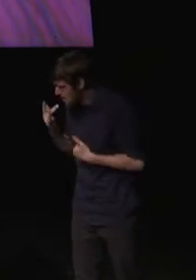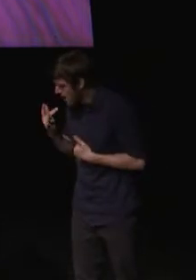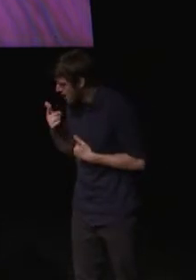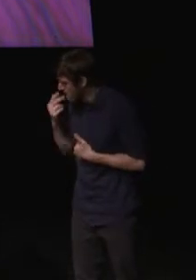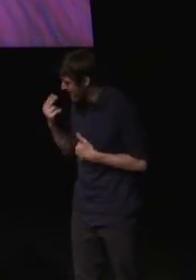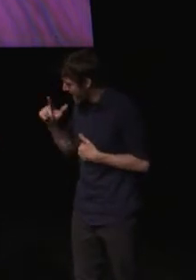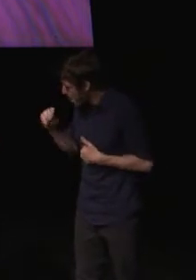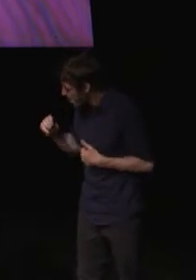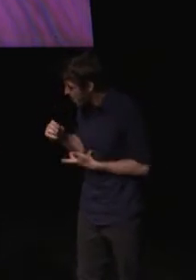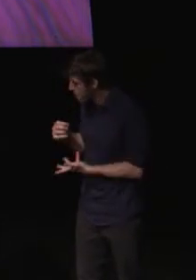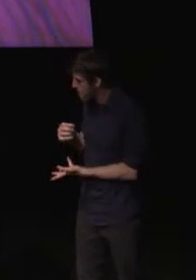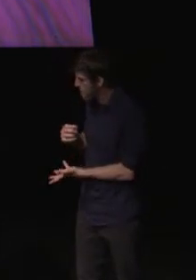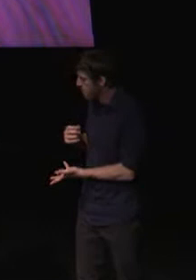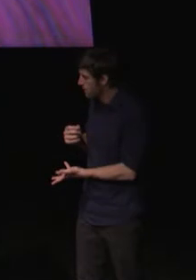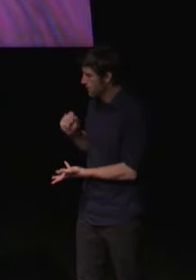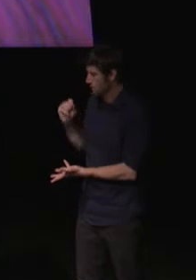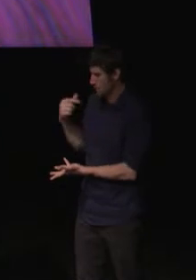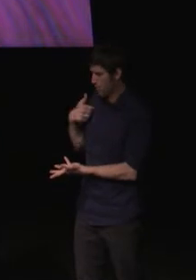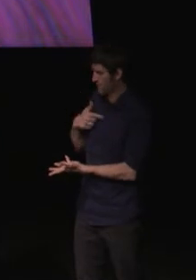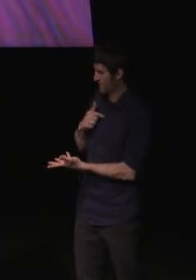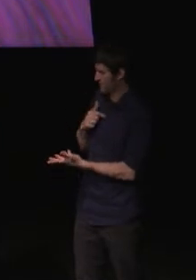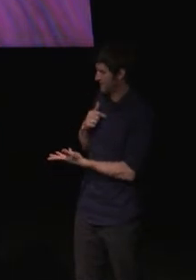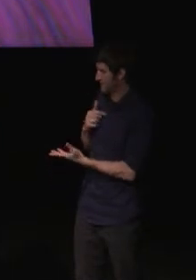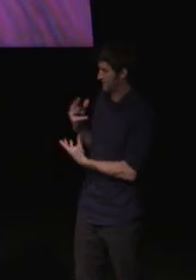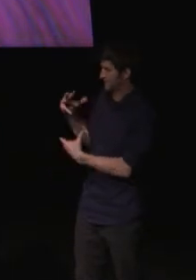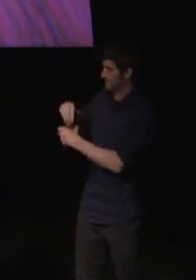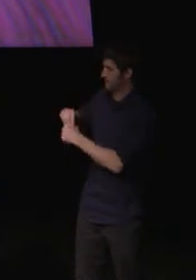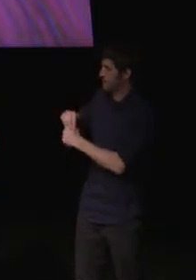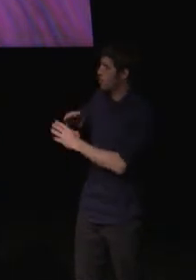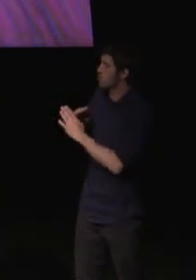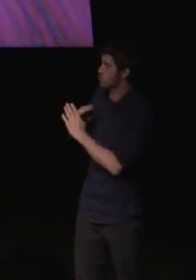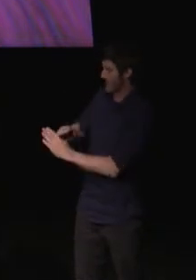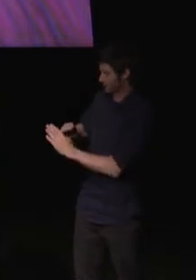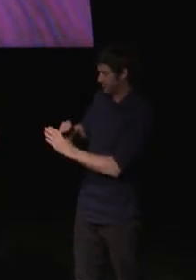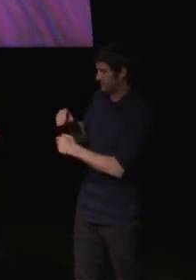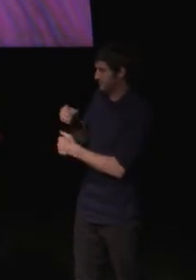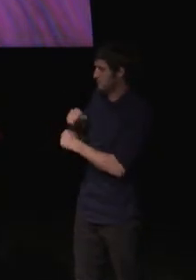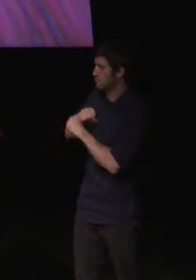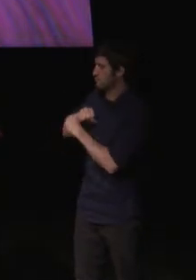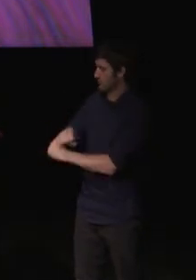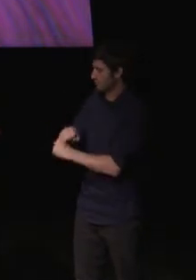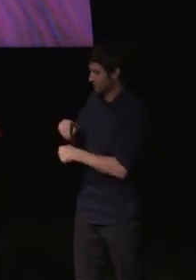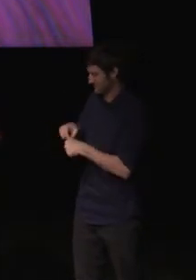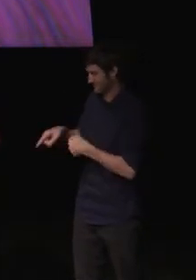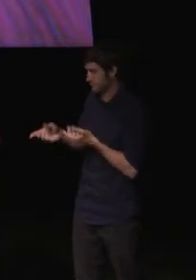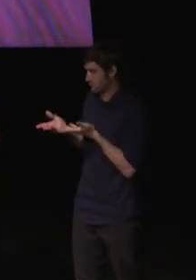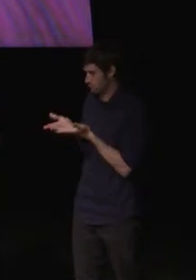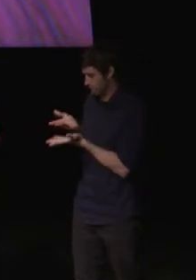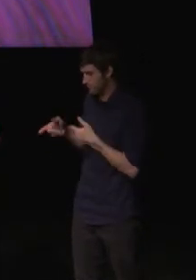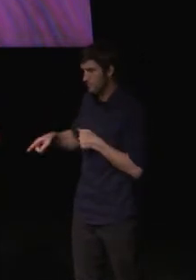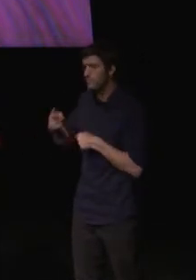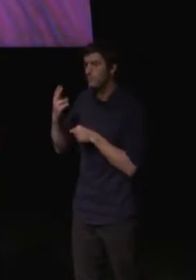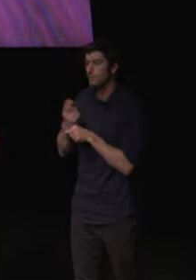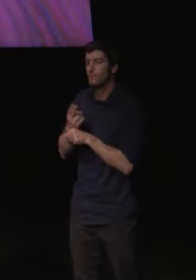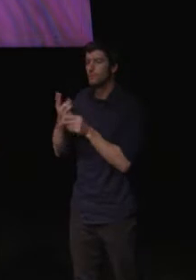So, we are building in protections in the service, so that users have a secure networking session,